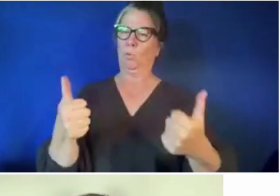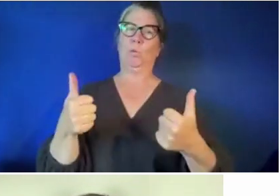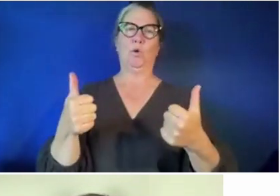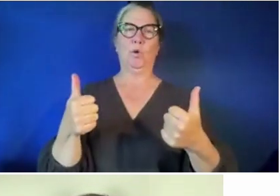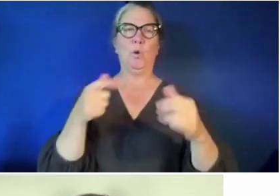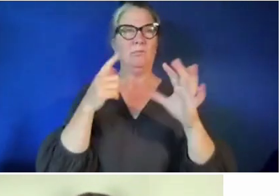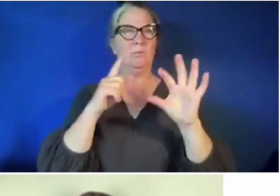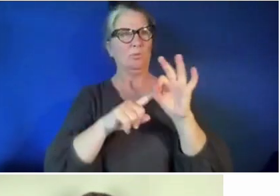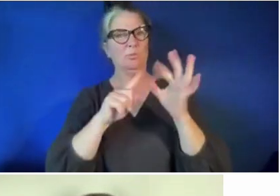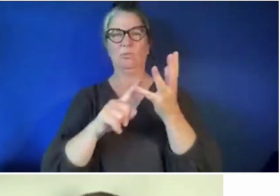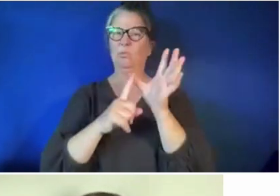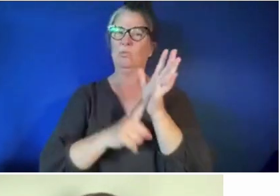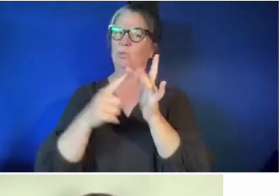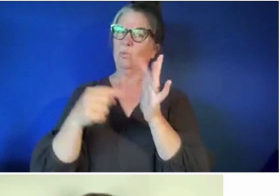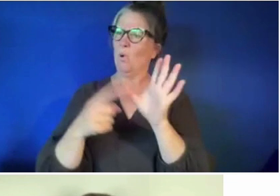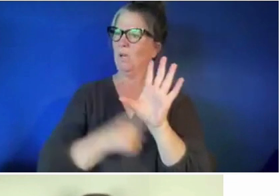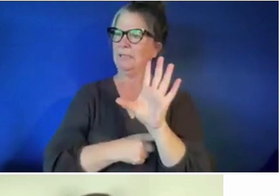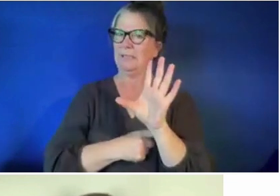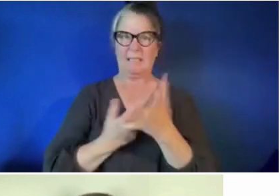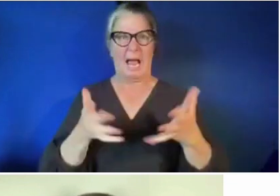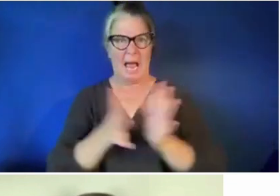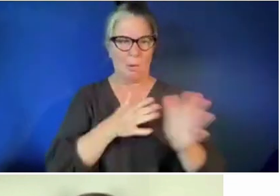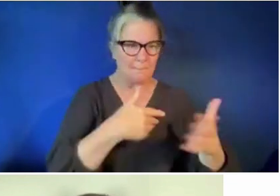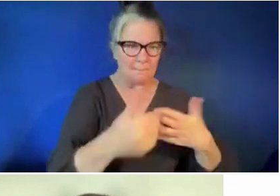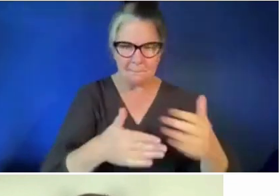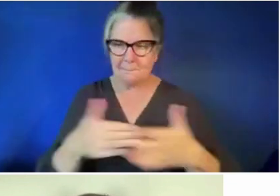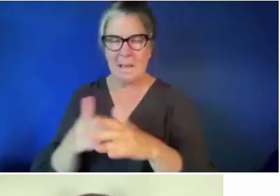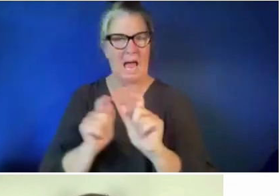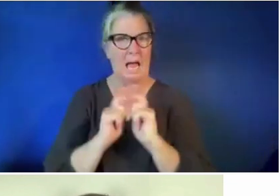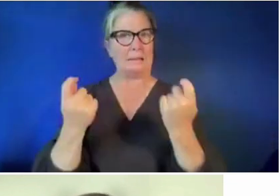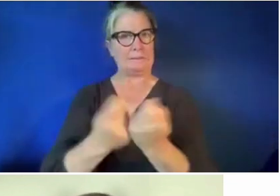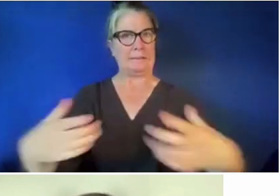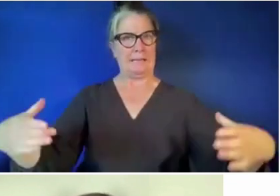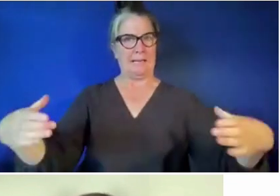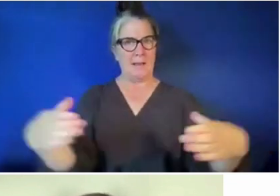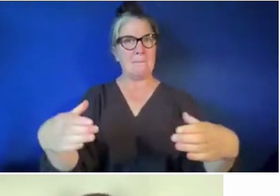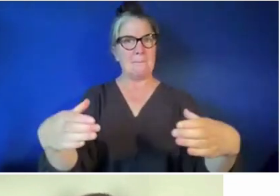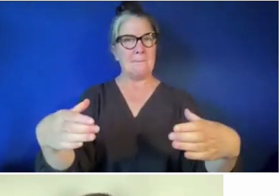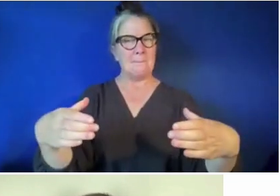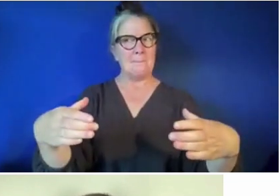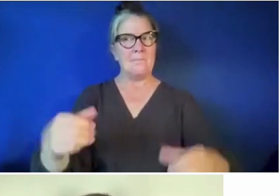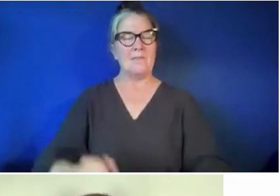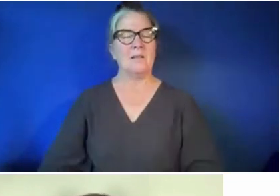they're just good things in managing teams. But I think flexible work really puts a spotlight on our fundamentals